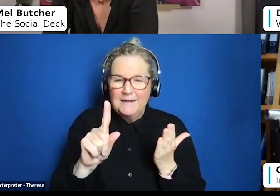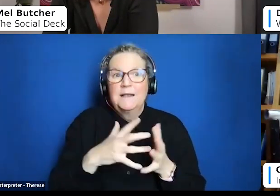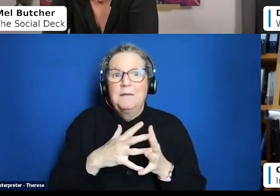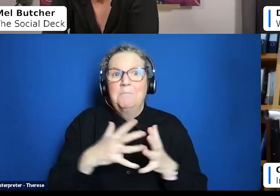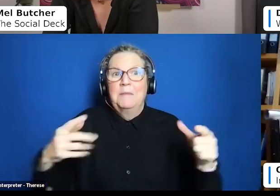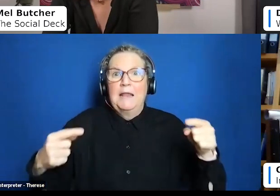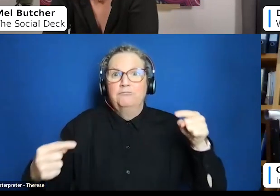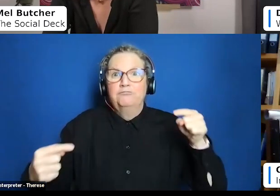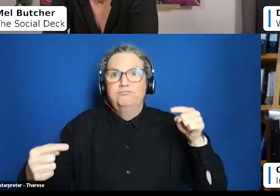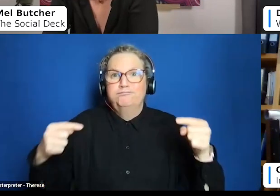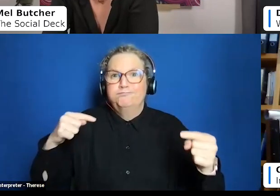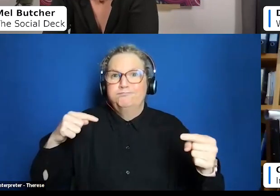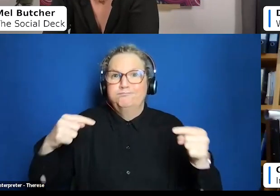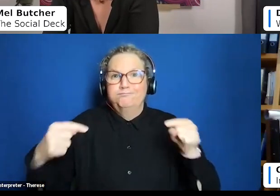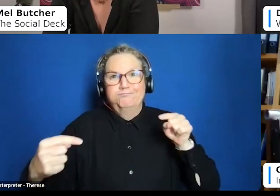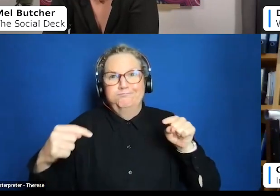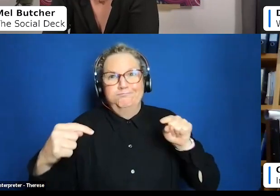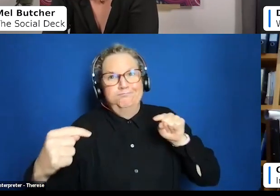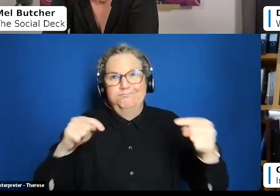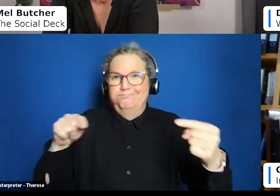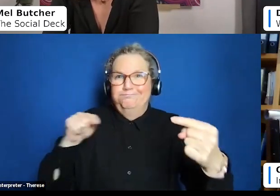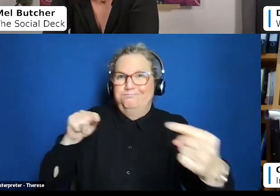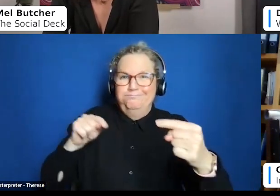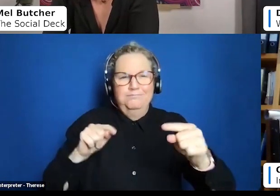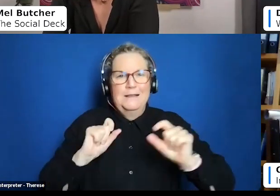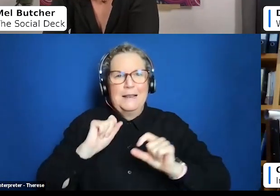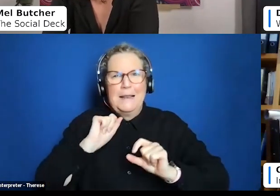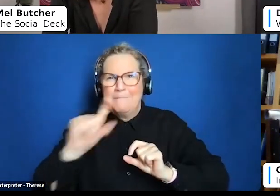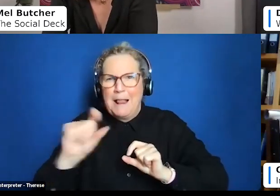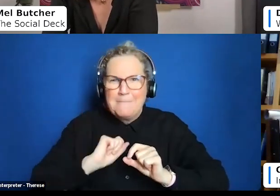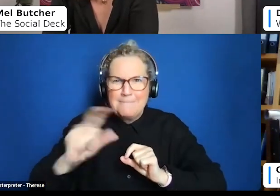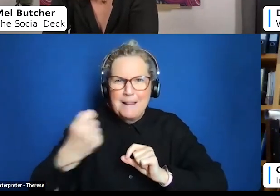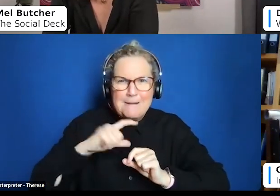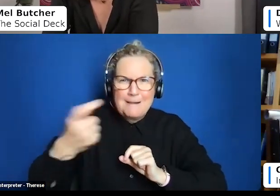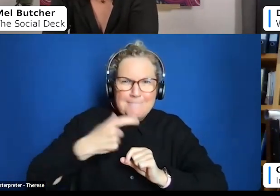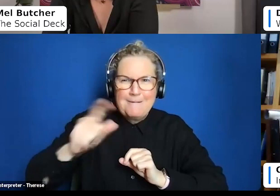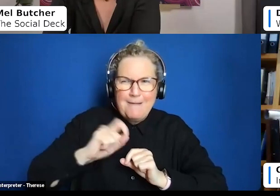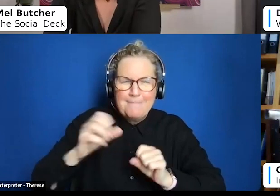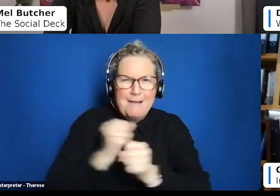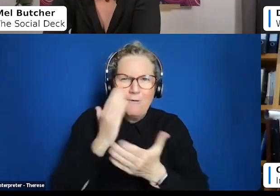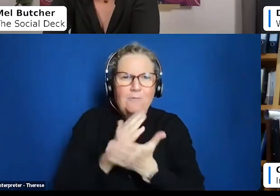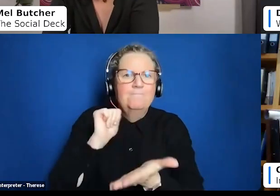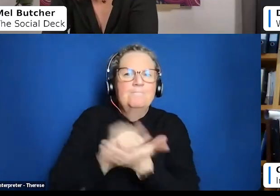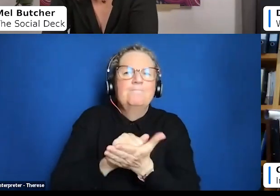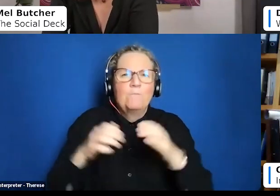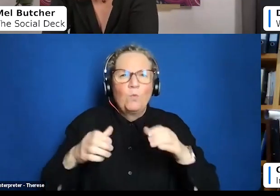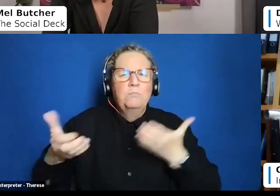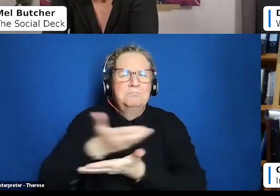There was a large debate, a large amount discussions between the group to get that right. And and I think I'd like